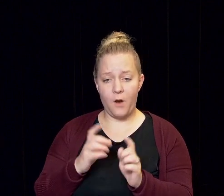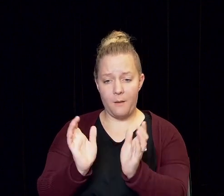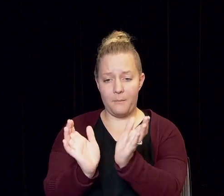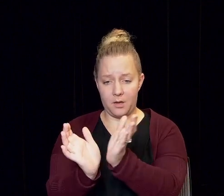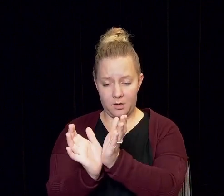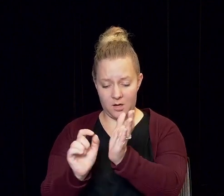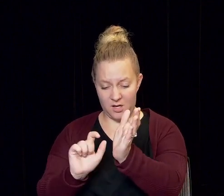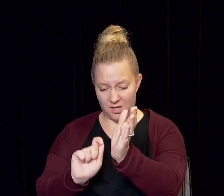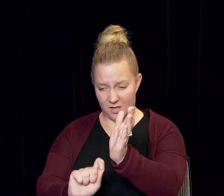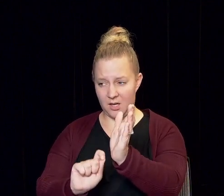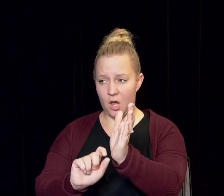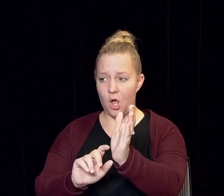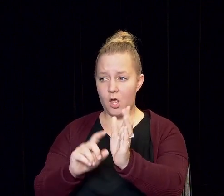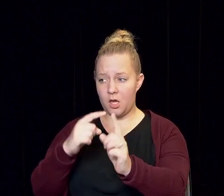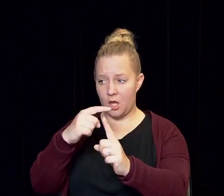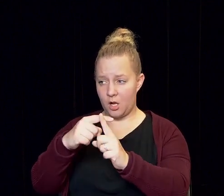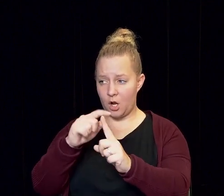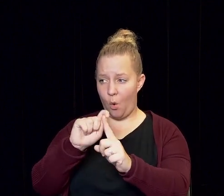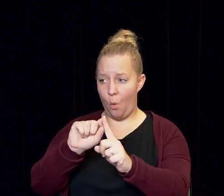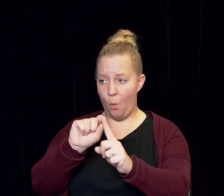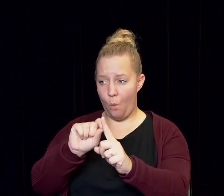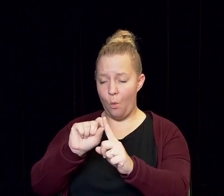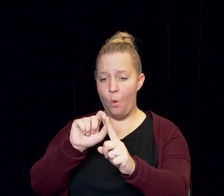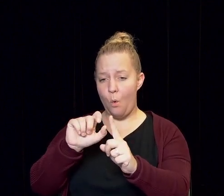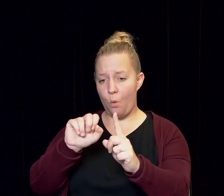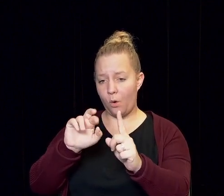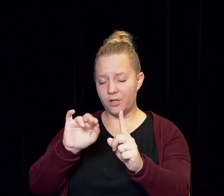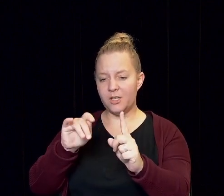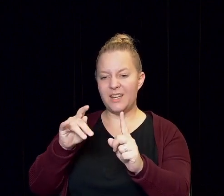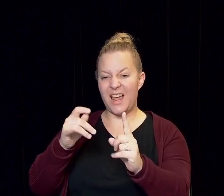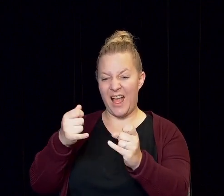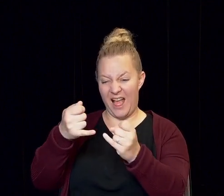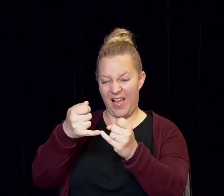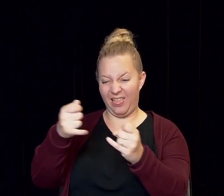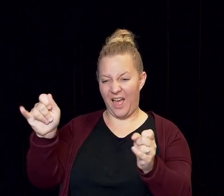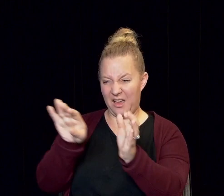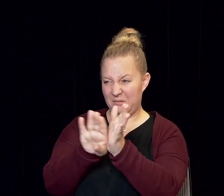it does have a straight line that would connect all the points and an arrow shows that I could